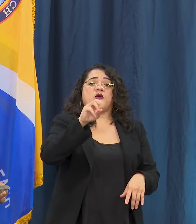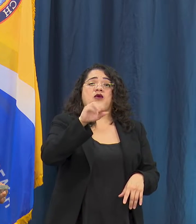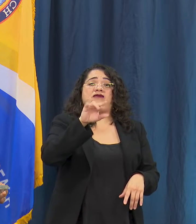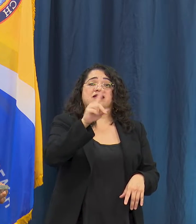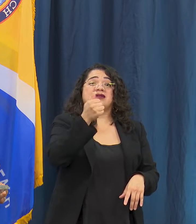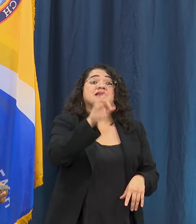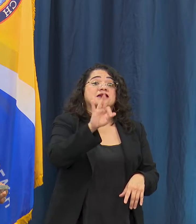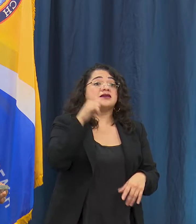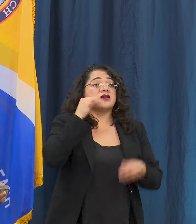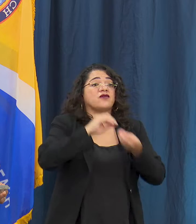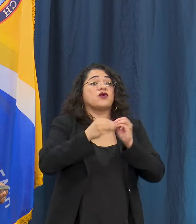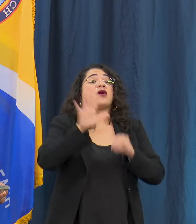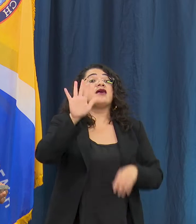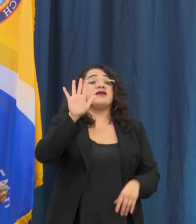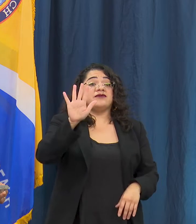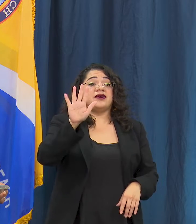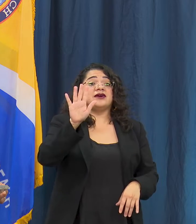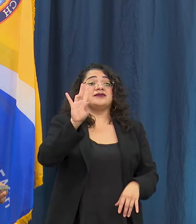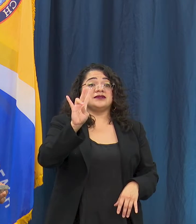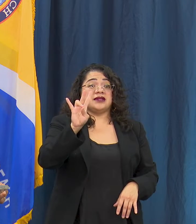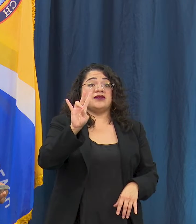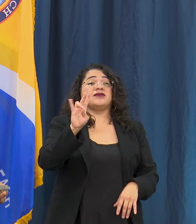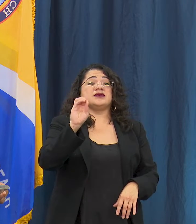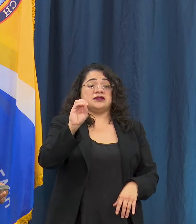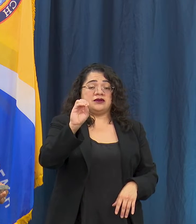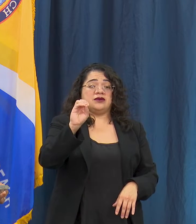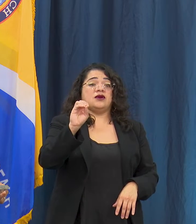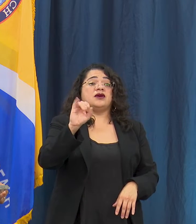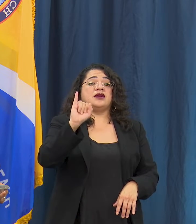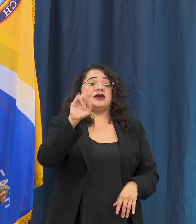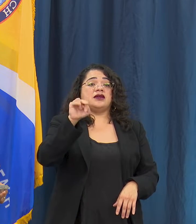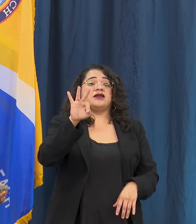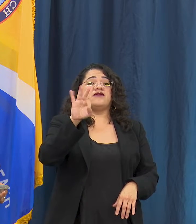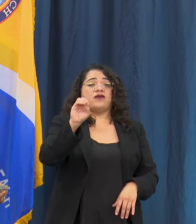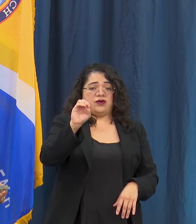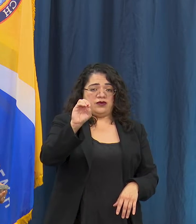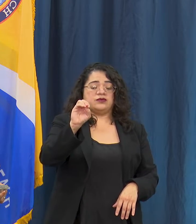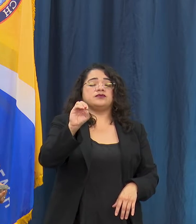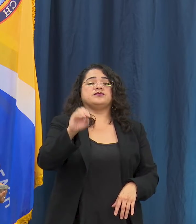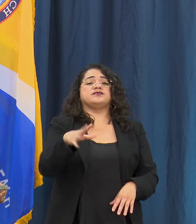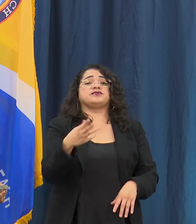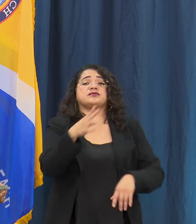Now I want to talk a bit about hospitalizations. We're now beginning to